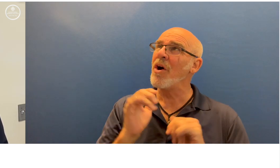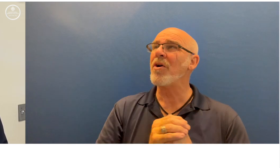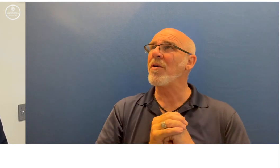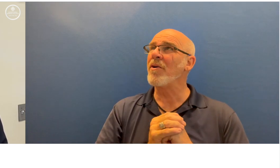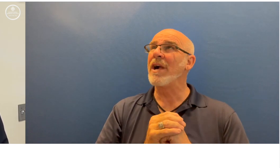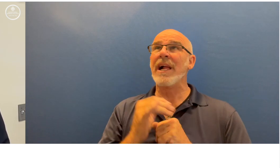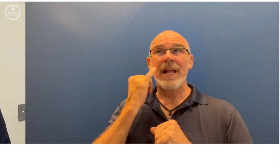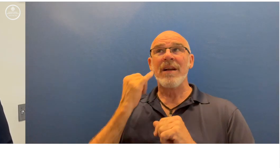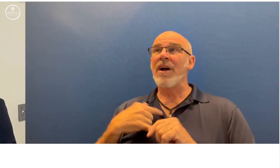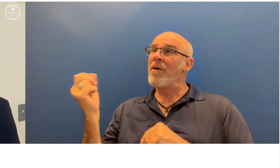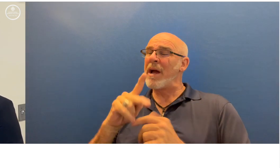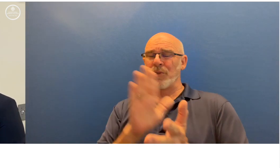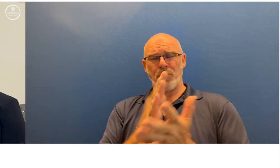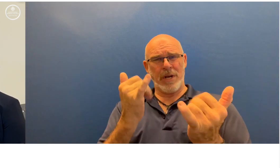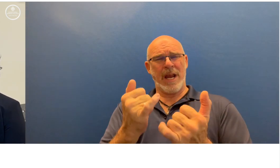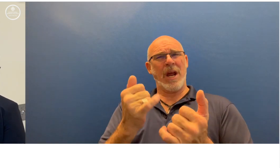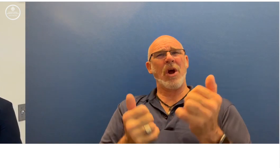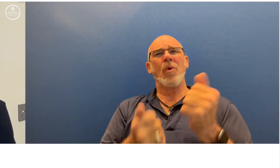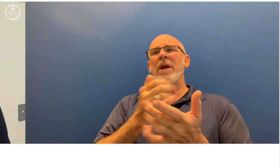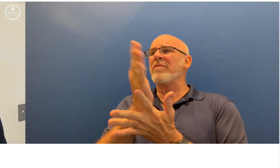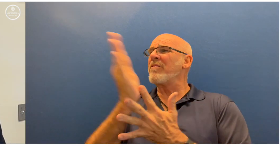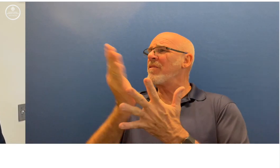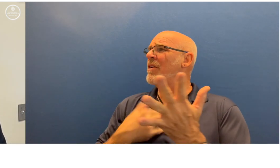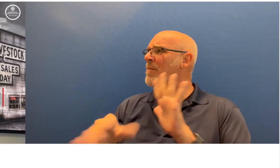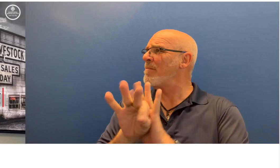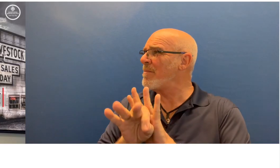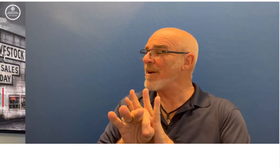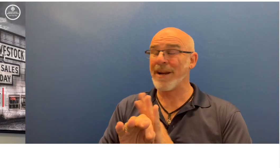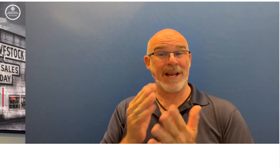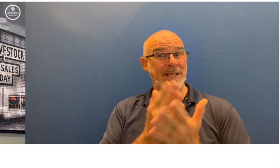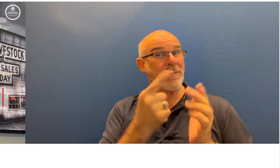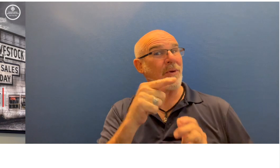oh, if I went back to school now, what would I do? And some of those sound really interesting.